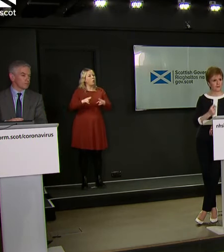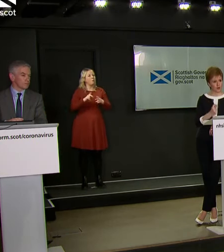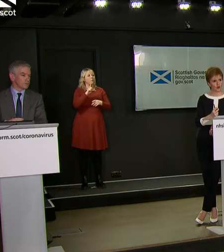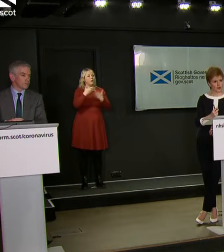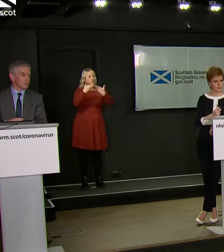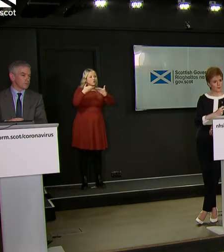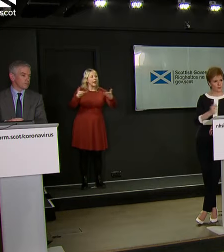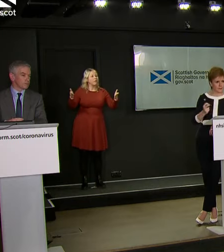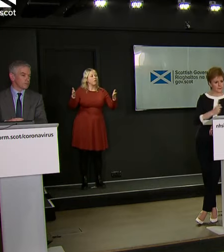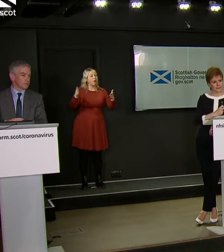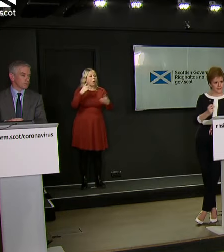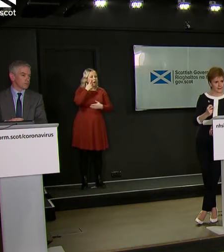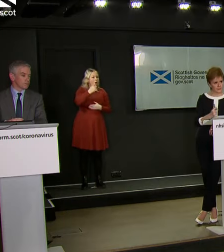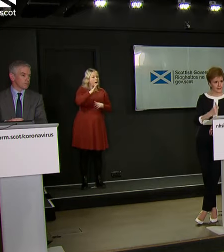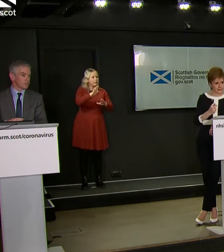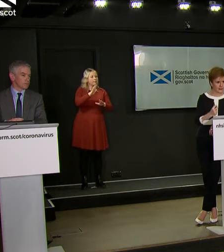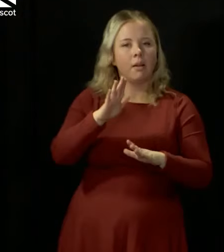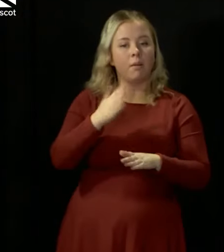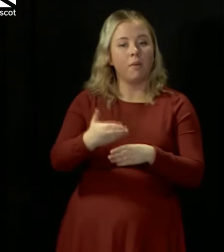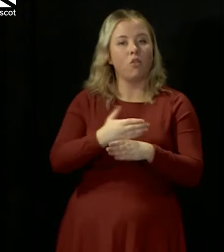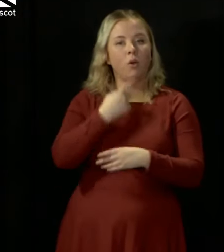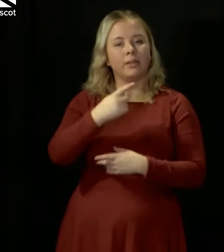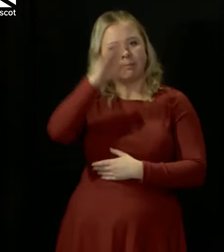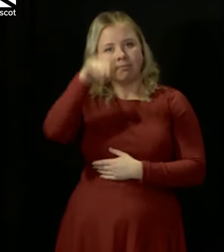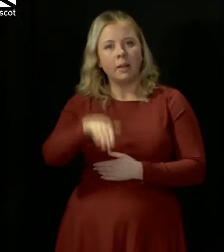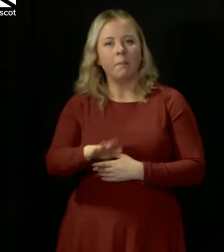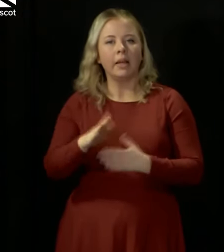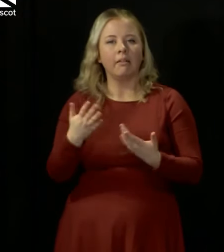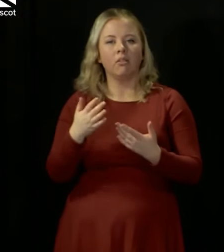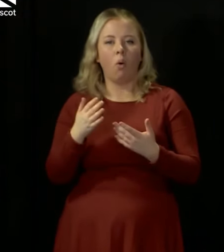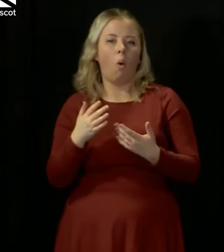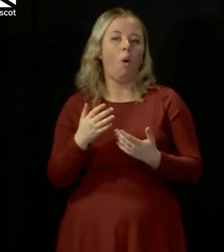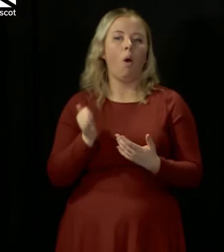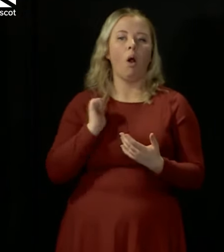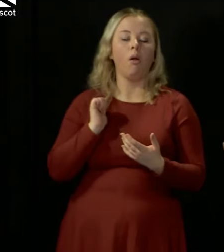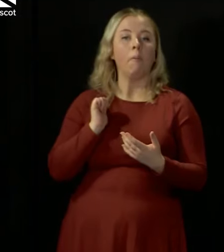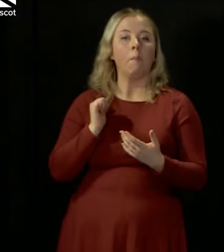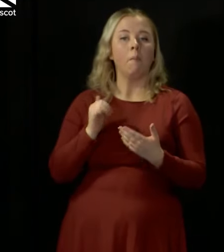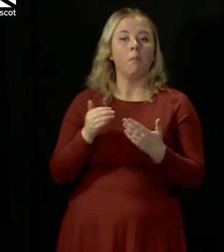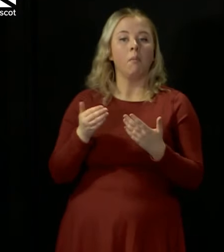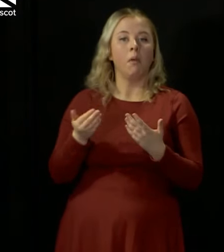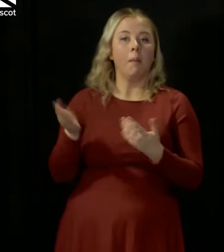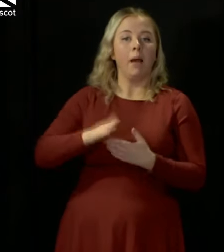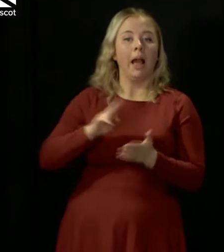for caution before we declare peaks or start to ease things, is, I've been reading as others